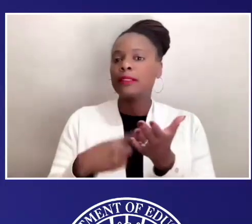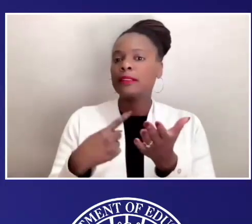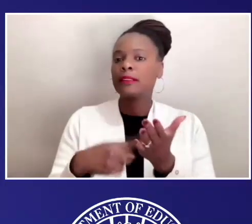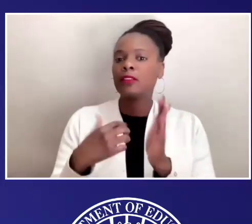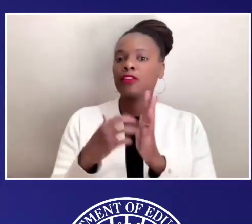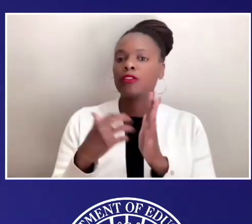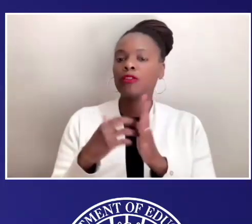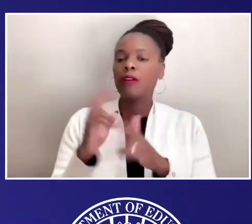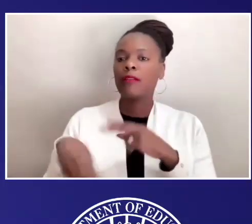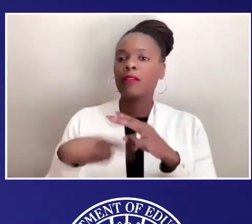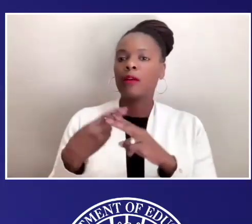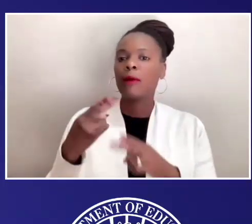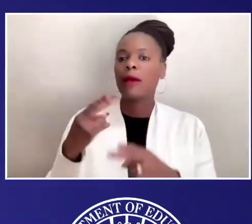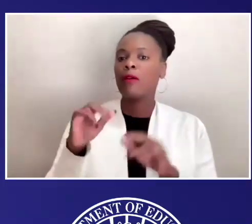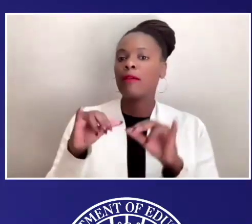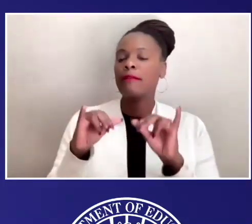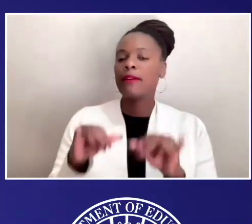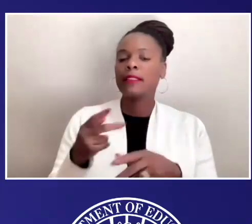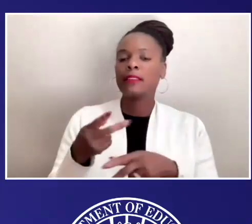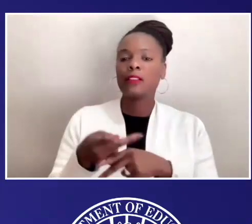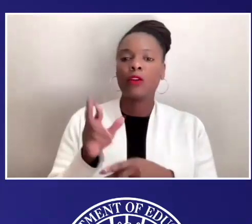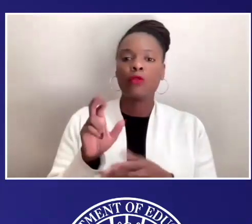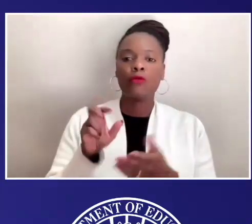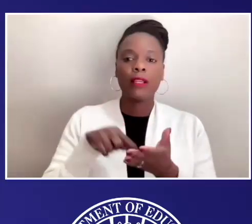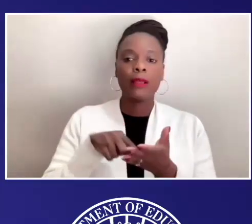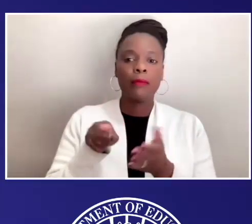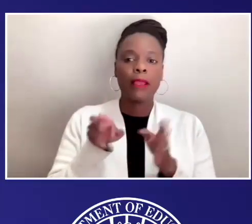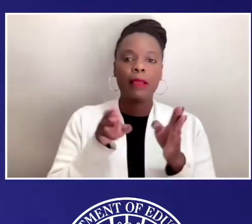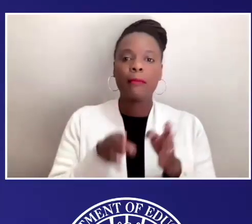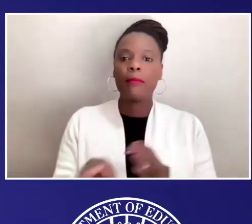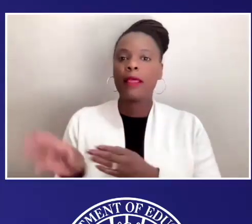which is 685.208.